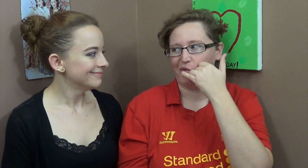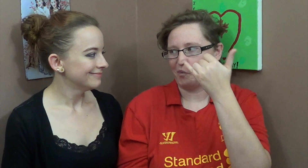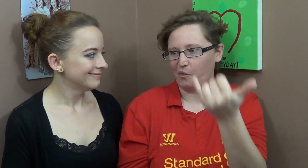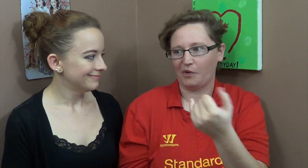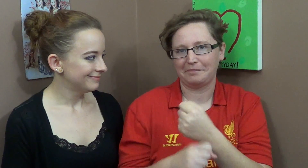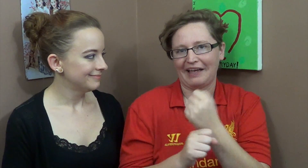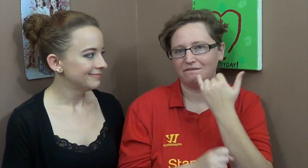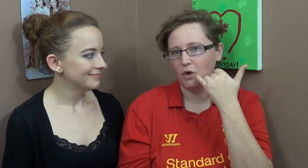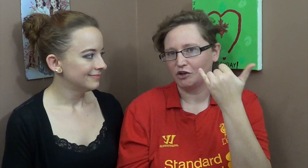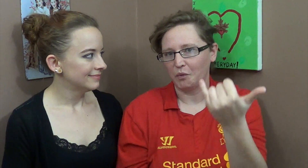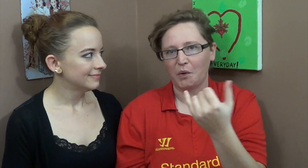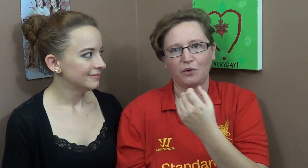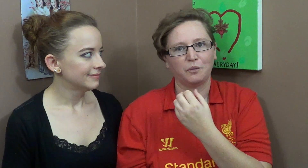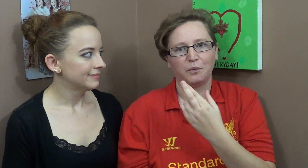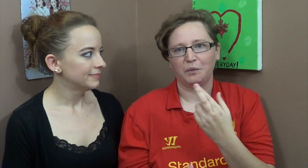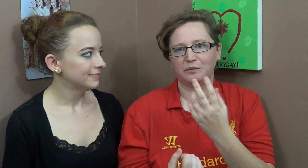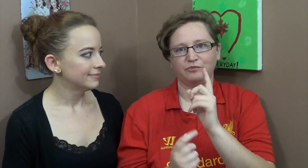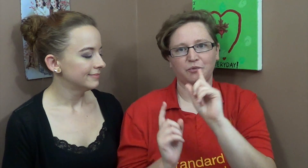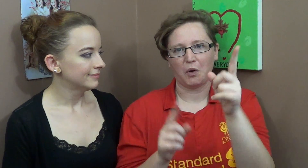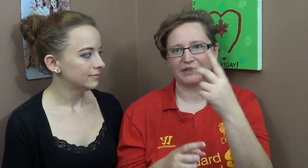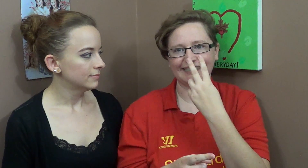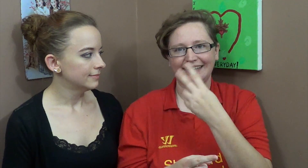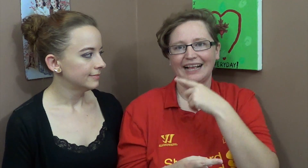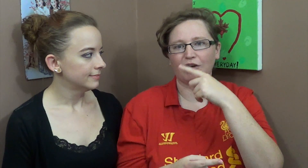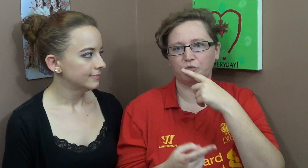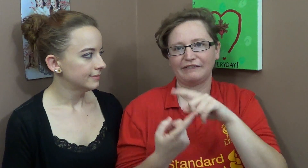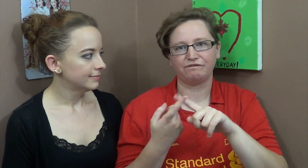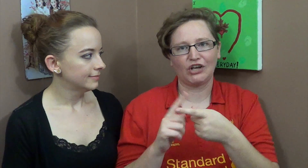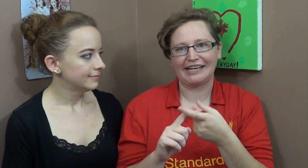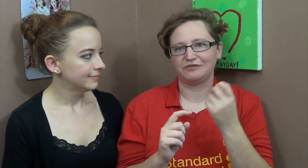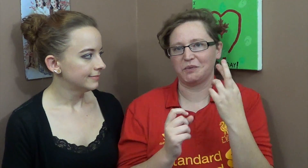Make a phone call, or go and see hearing